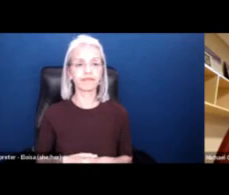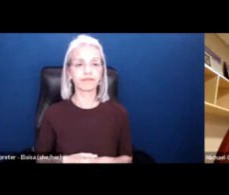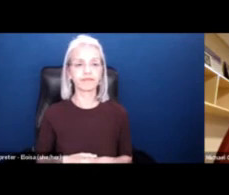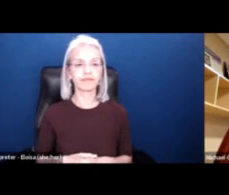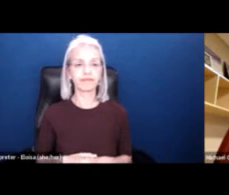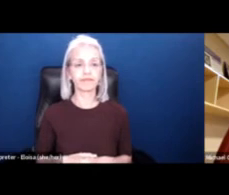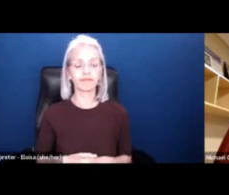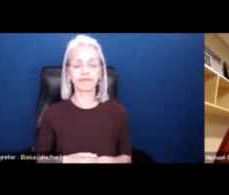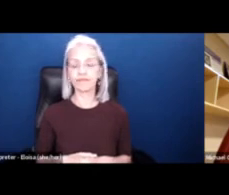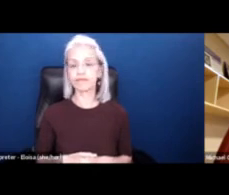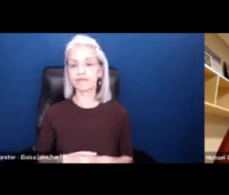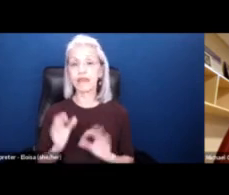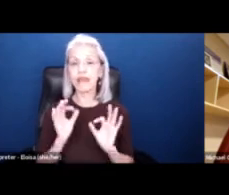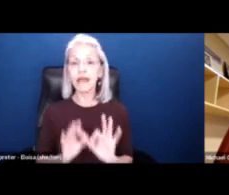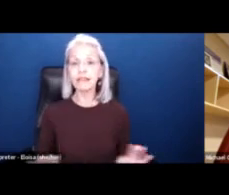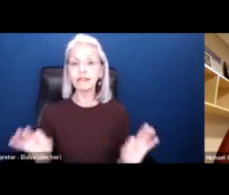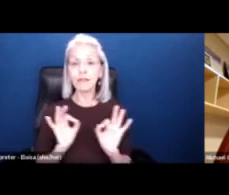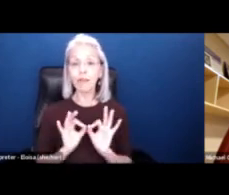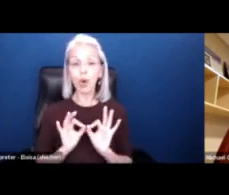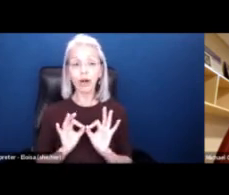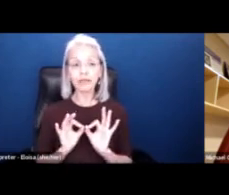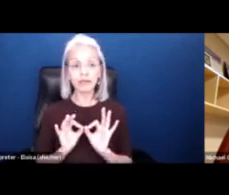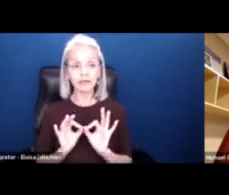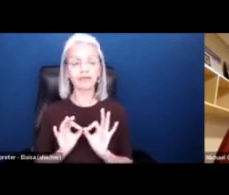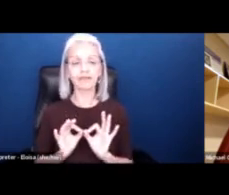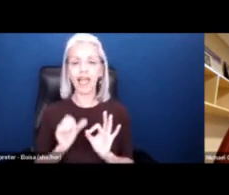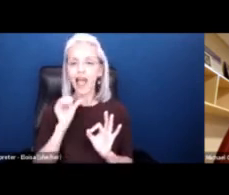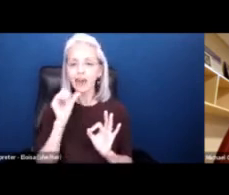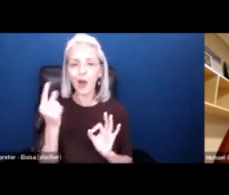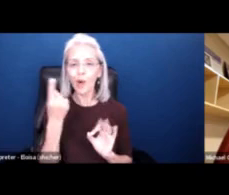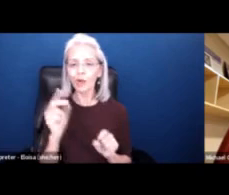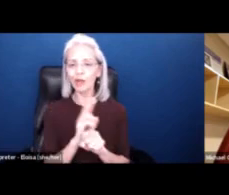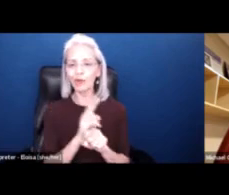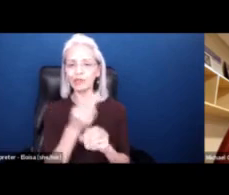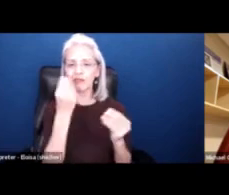important to, you know, to not just use the information that you're gathering and in the